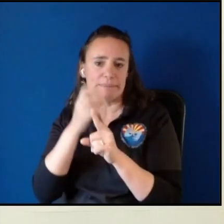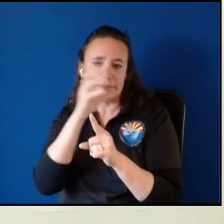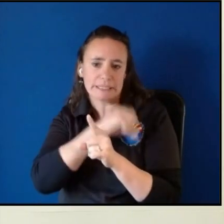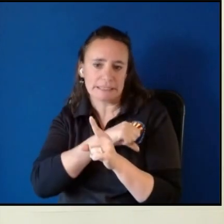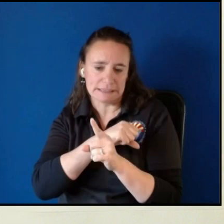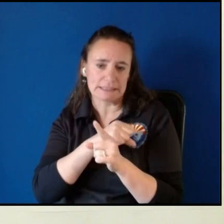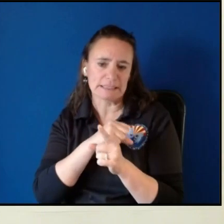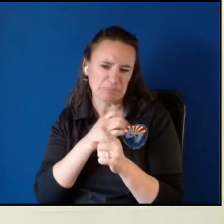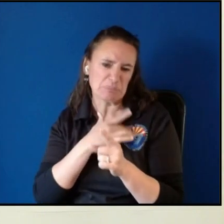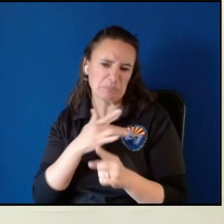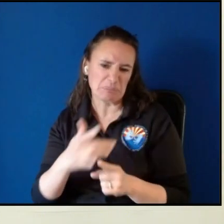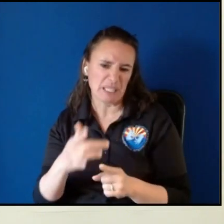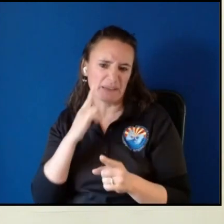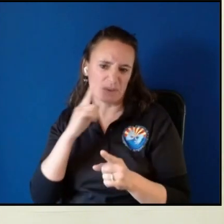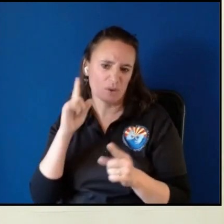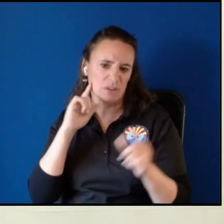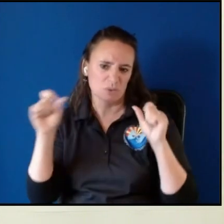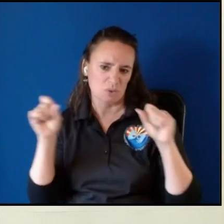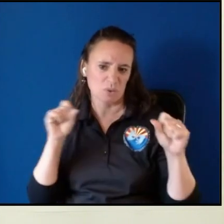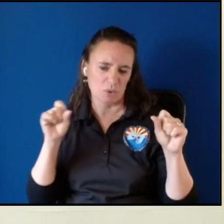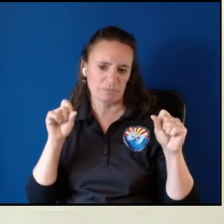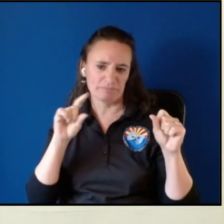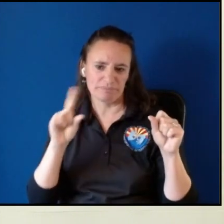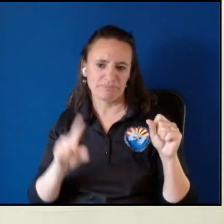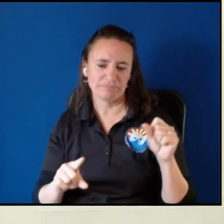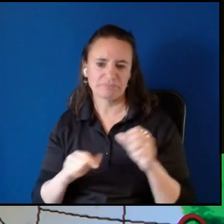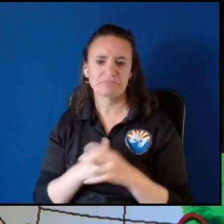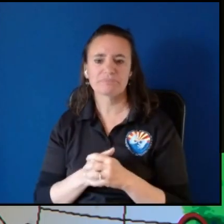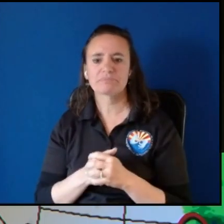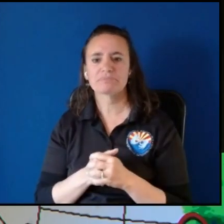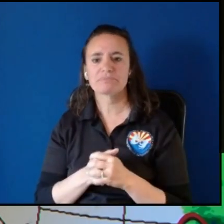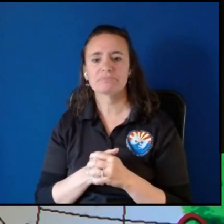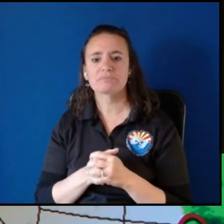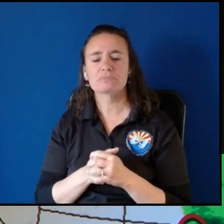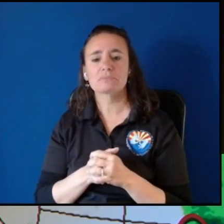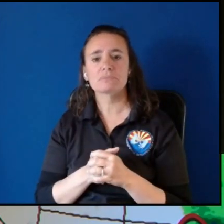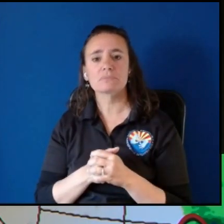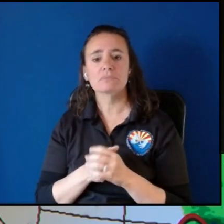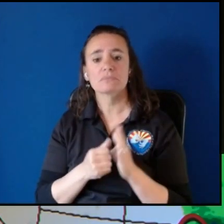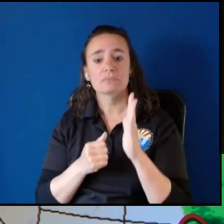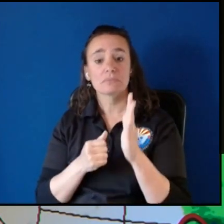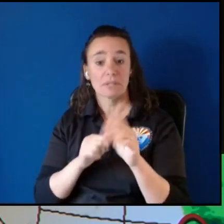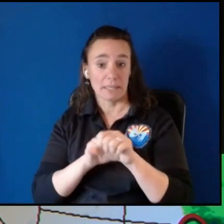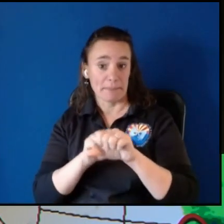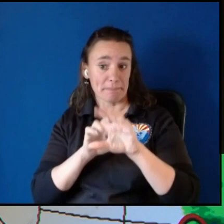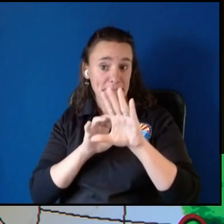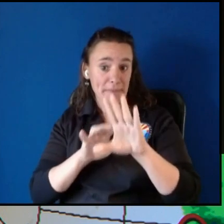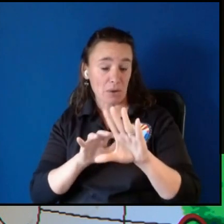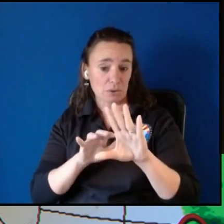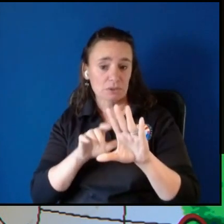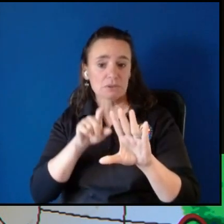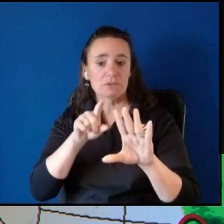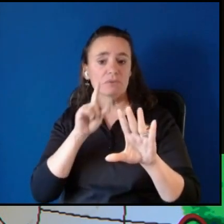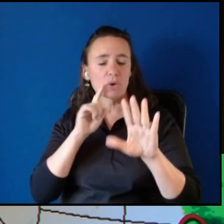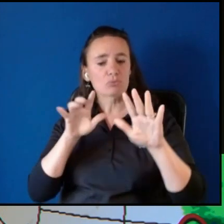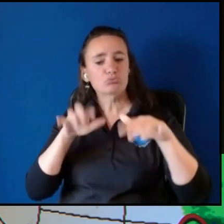So, we look at the model guidance in the mountainous areas. This is 12-hour precipitation amounts for today and again tomorrow.